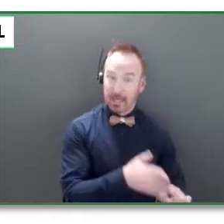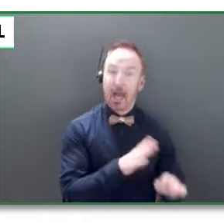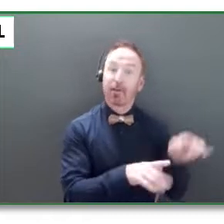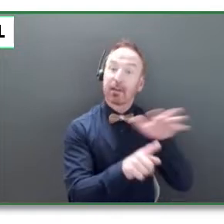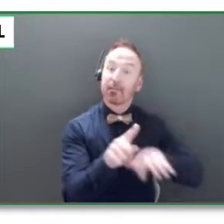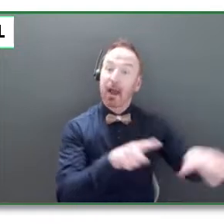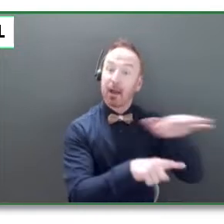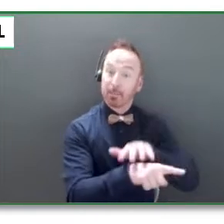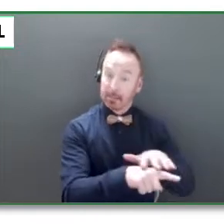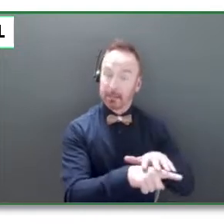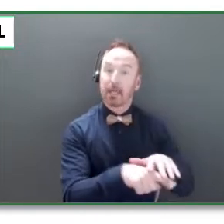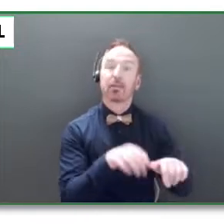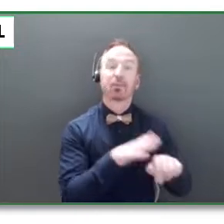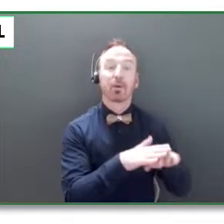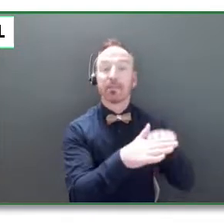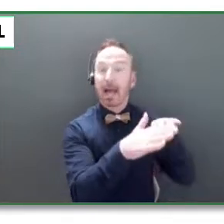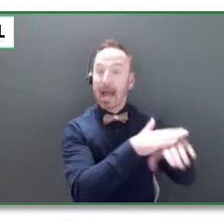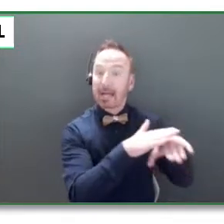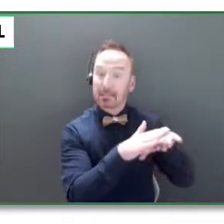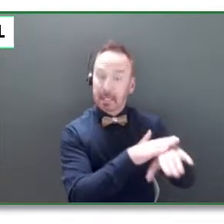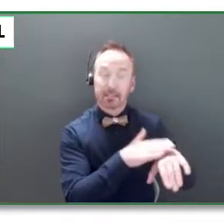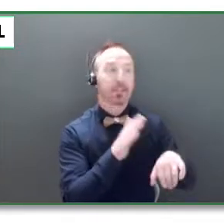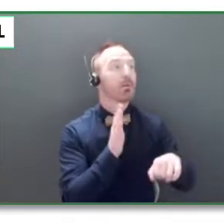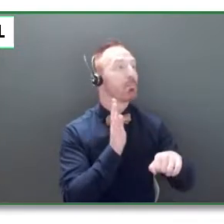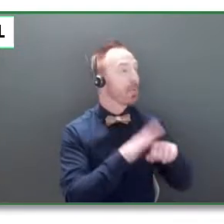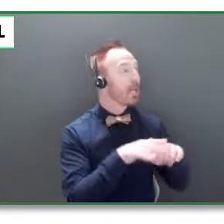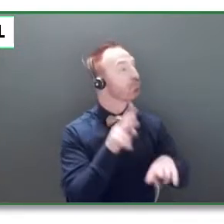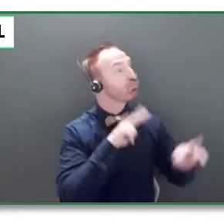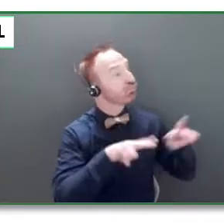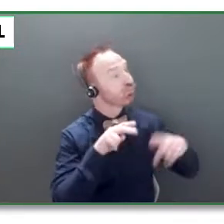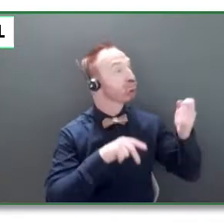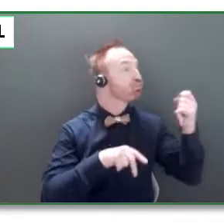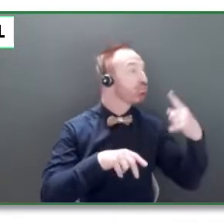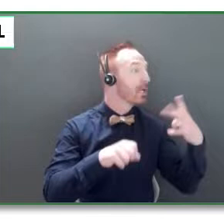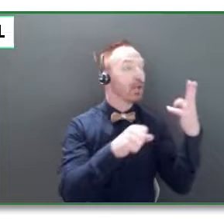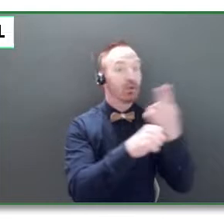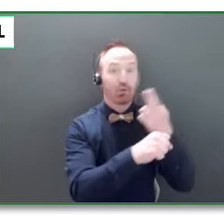can be accessed, understood and used to the greatest extent possible by all